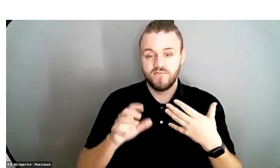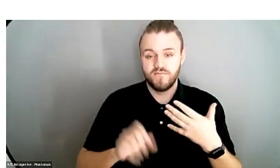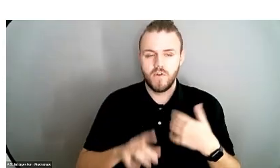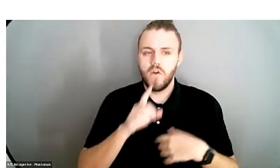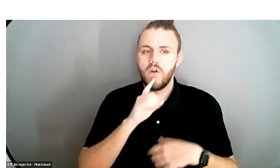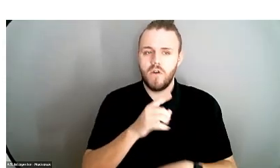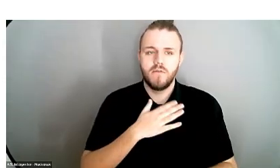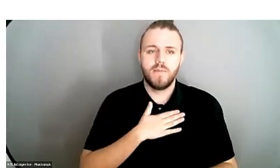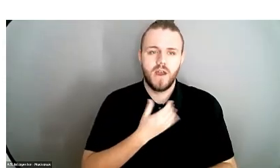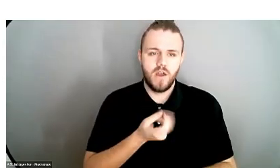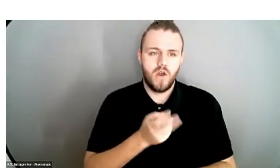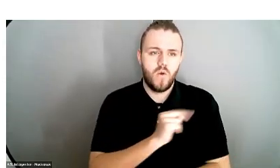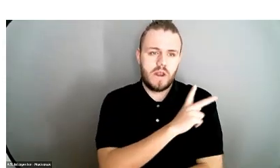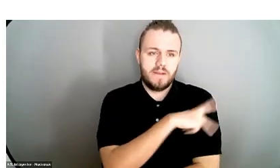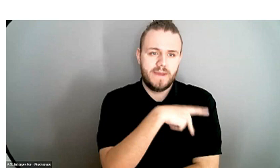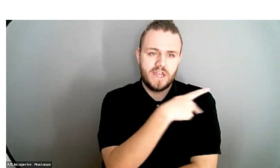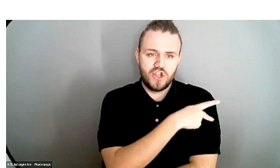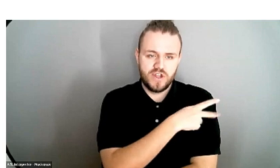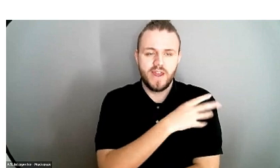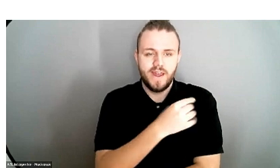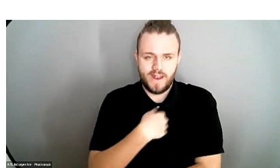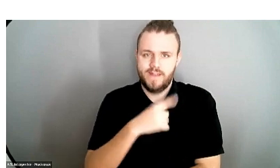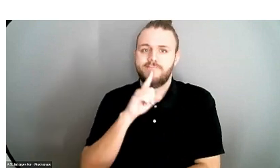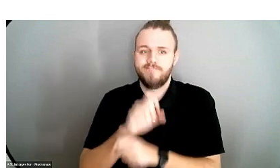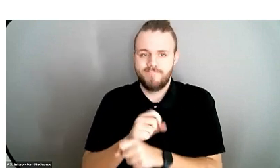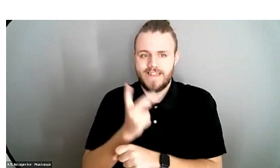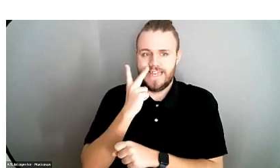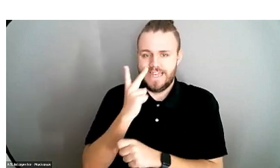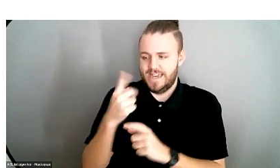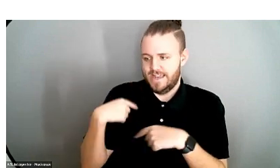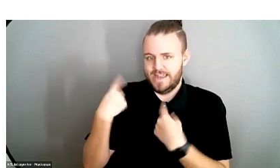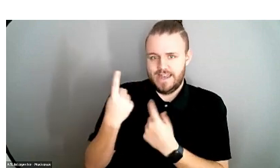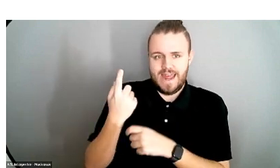and they're all patients that I've actually seen within the last year.